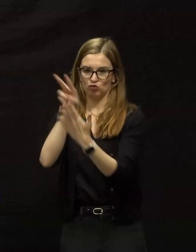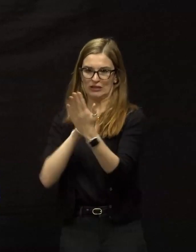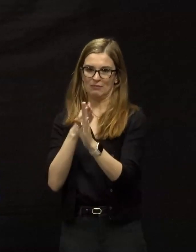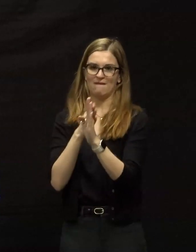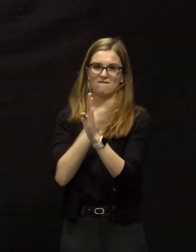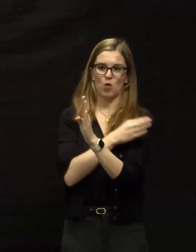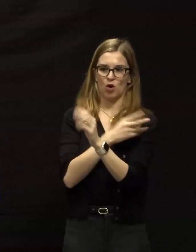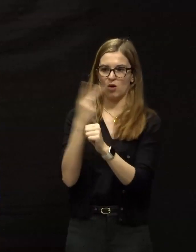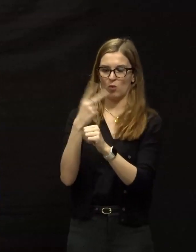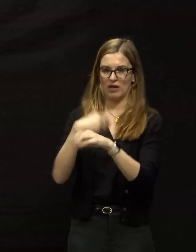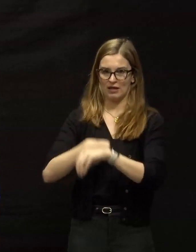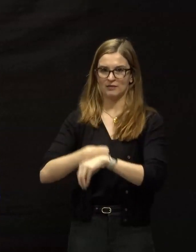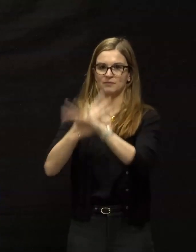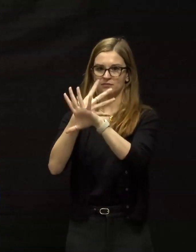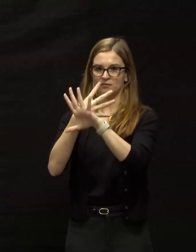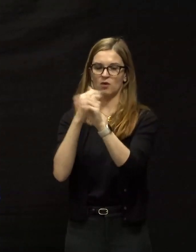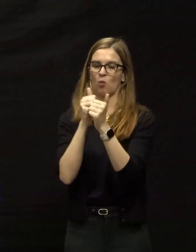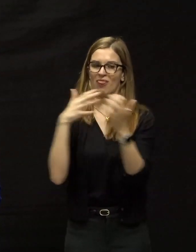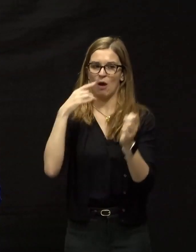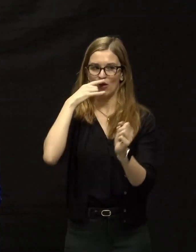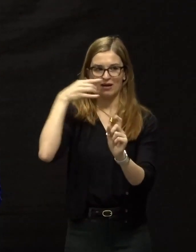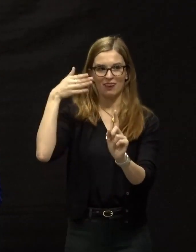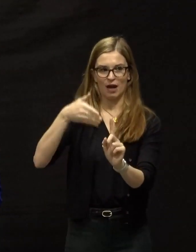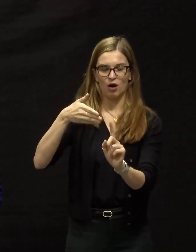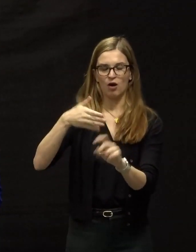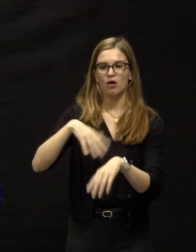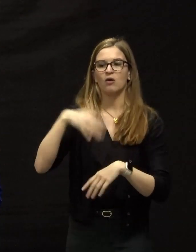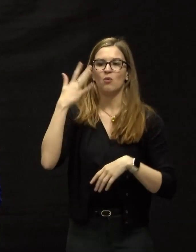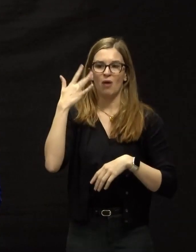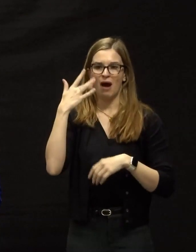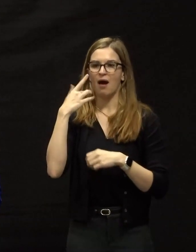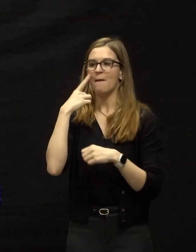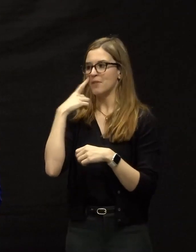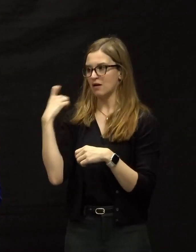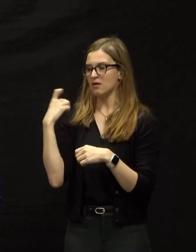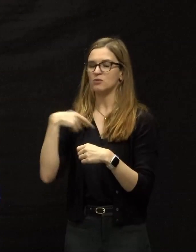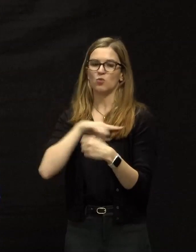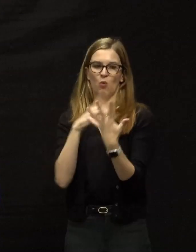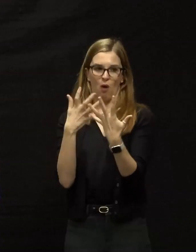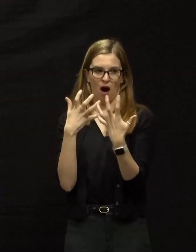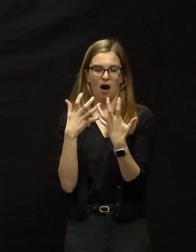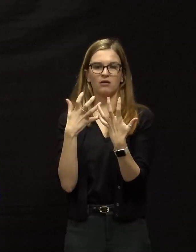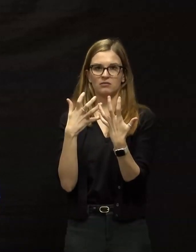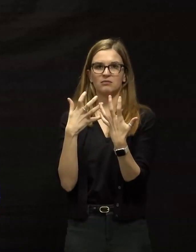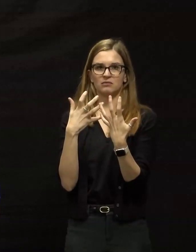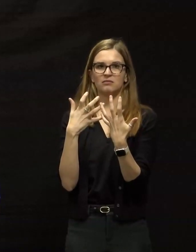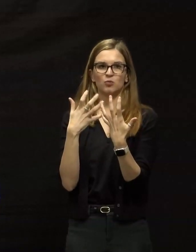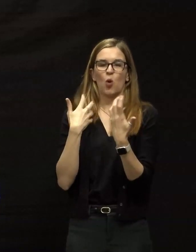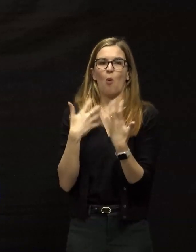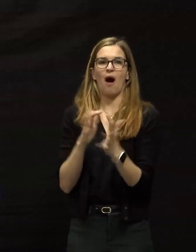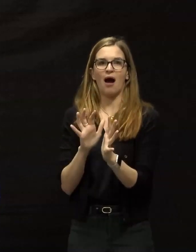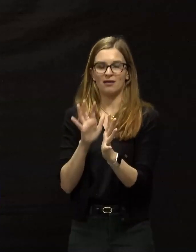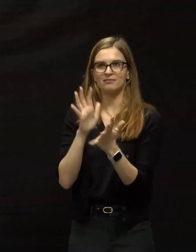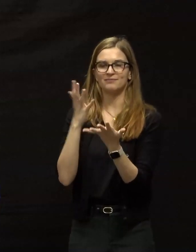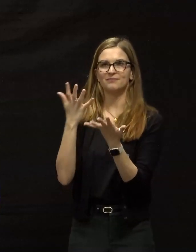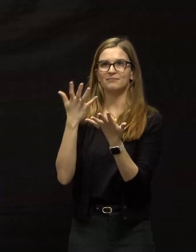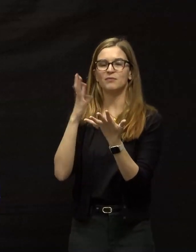so that they can take a look at that and review it ahead of time. Again, this is done without the child present because we really,